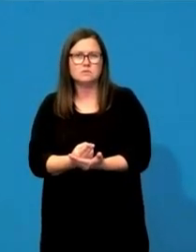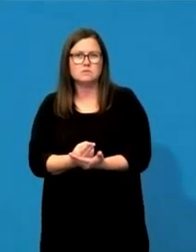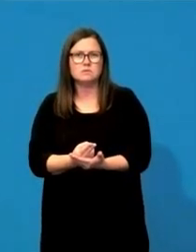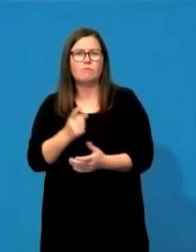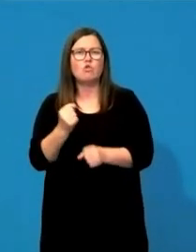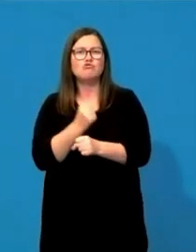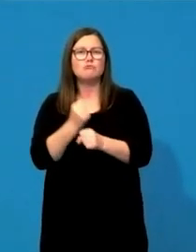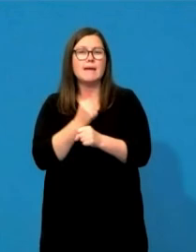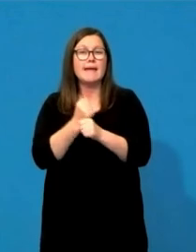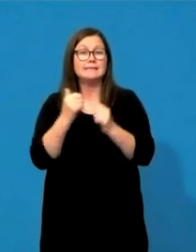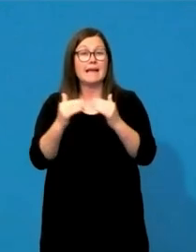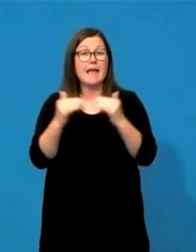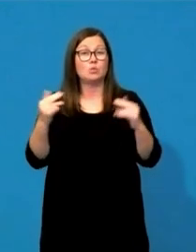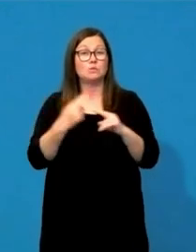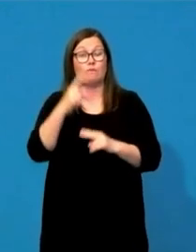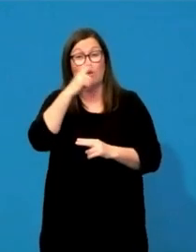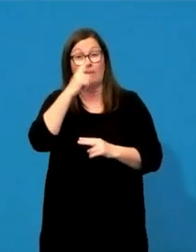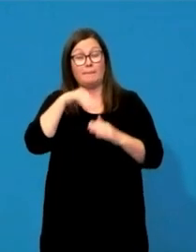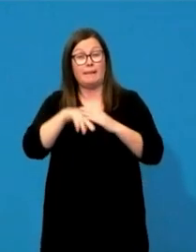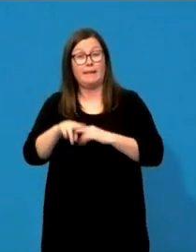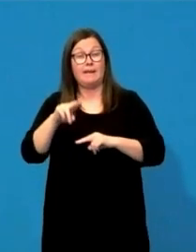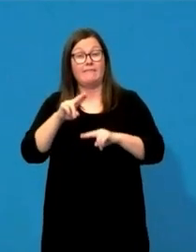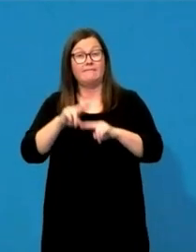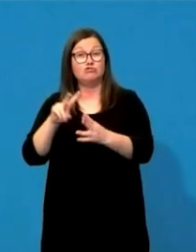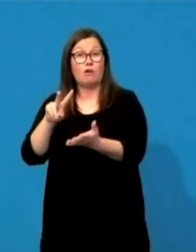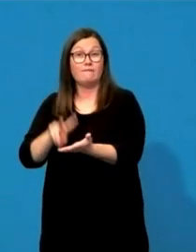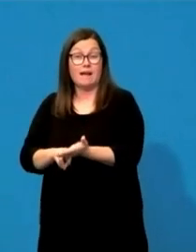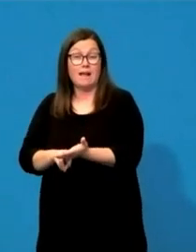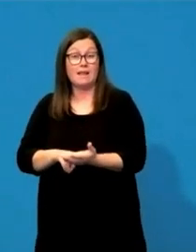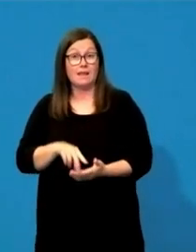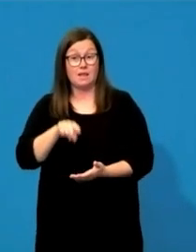the Fitzroy Valley'. Was the funding for that exclusively through the NDIA?